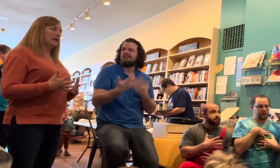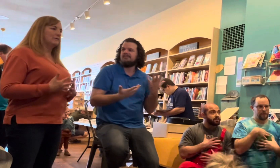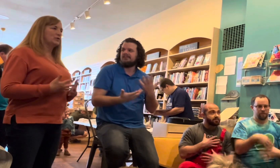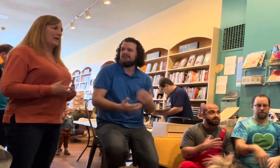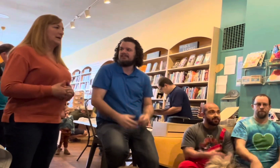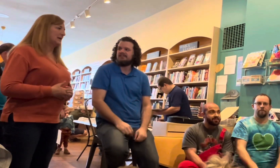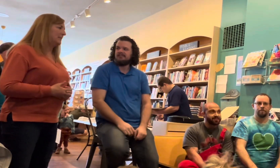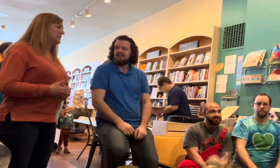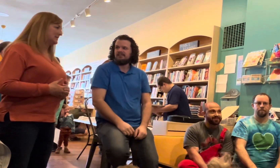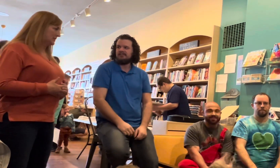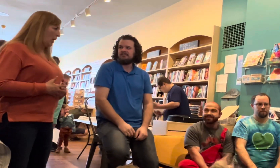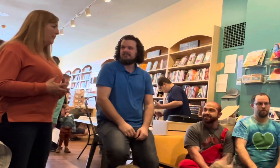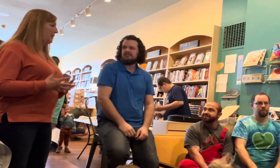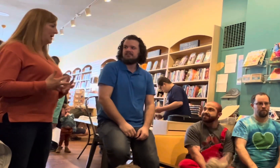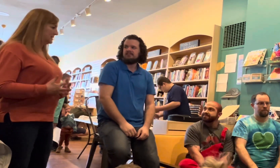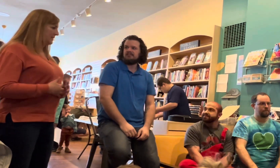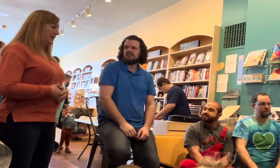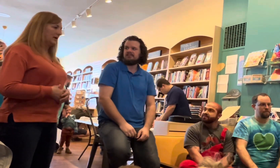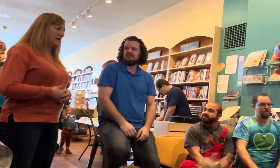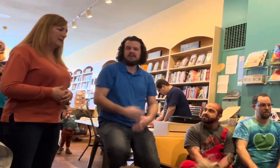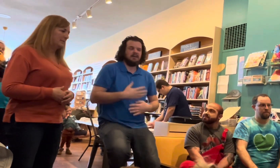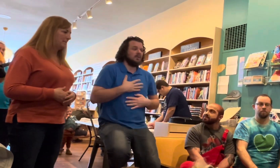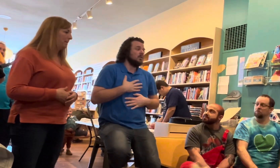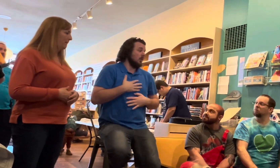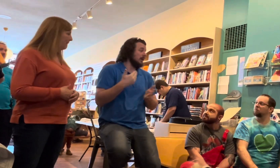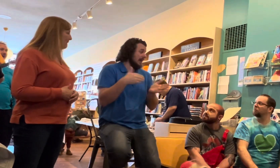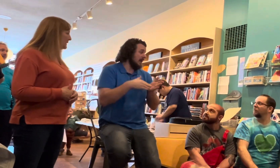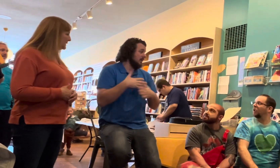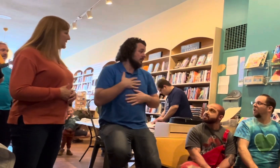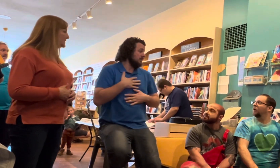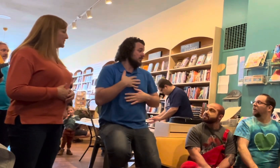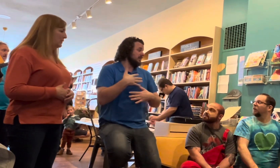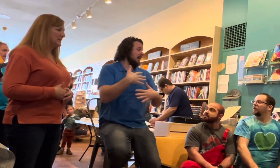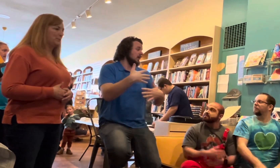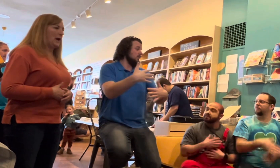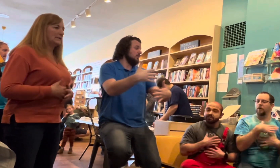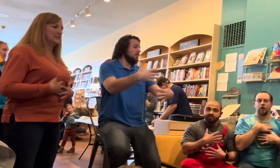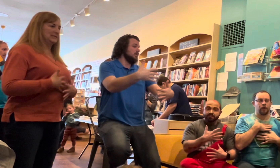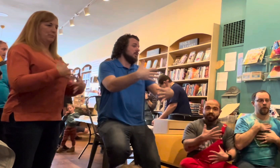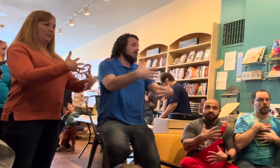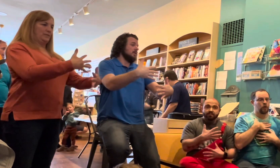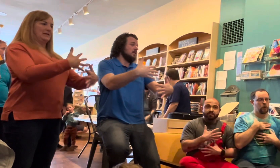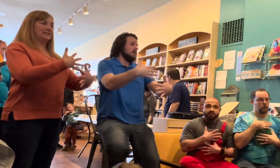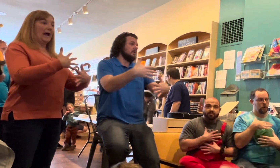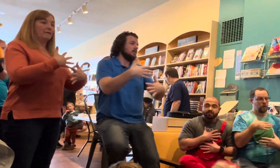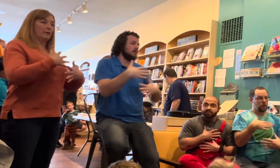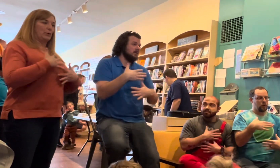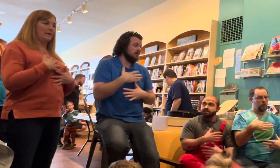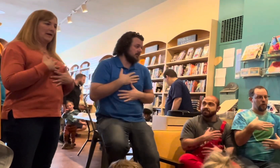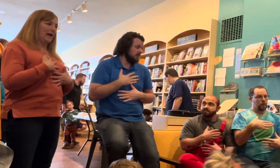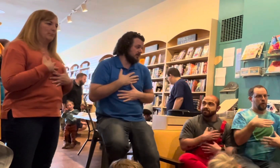it gives you that time to stop and think. So, let's practice the sign for "breathing."